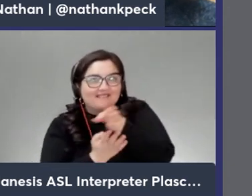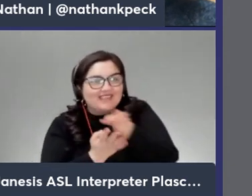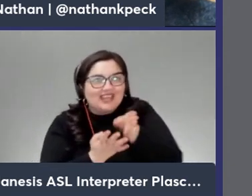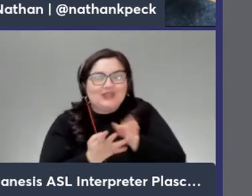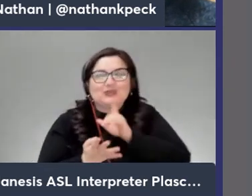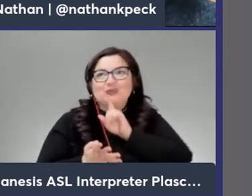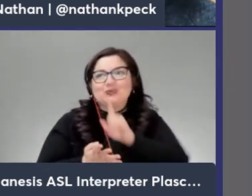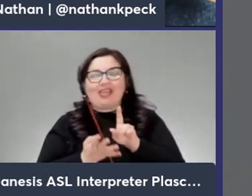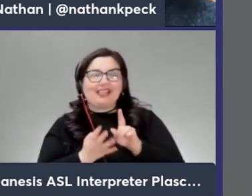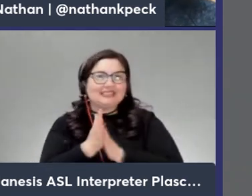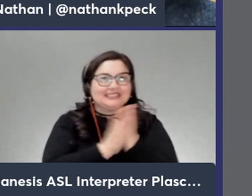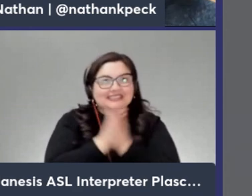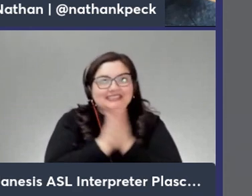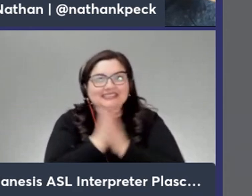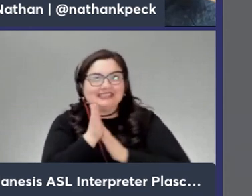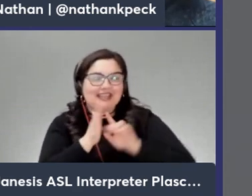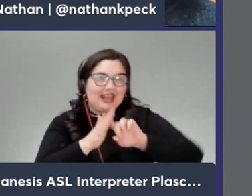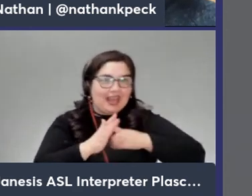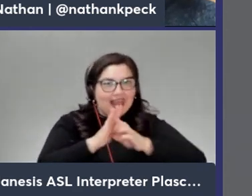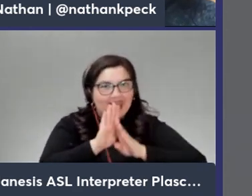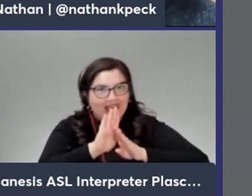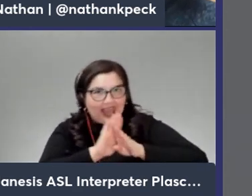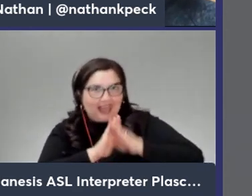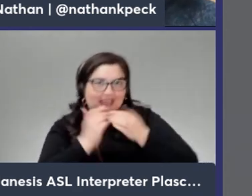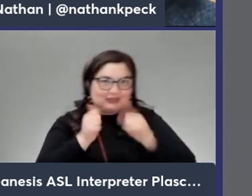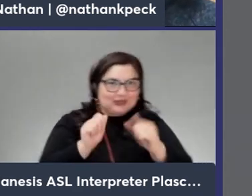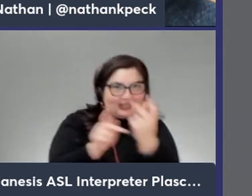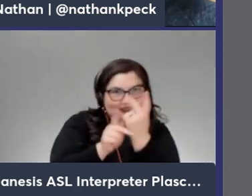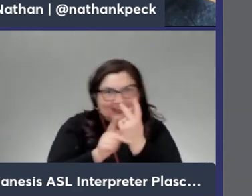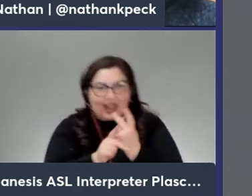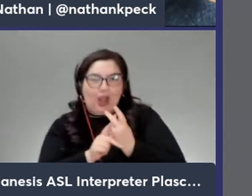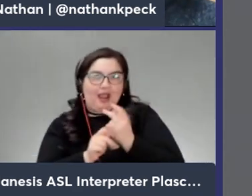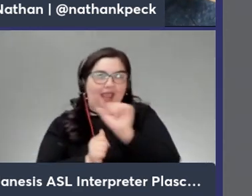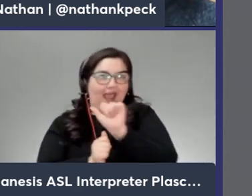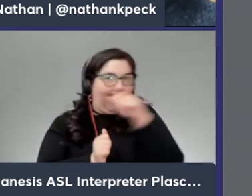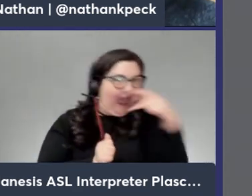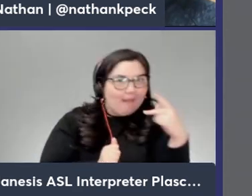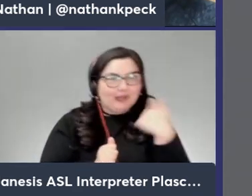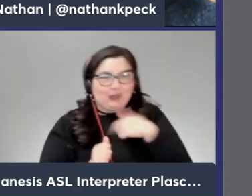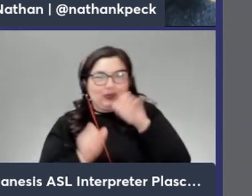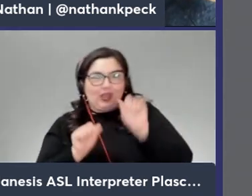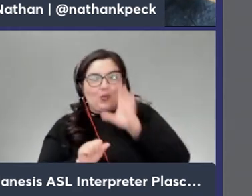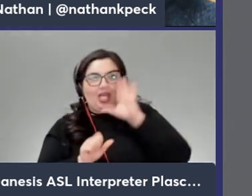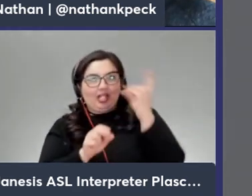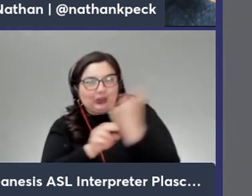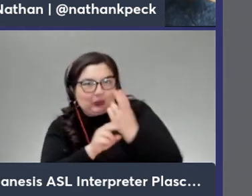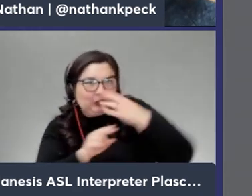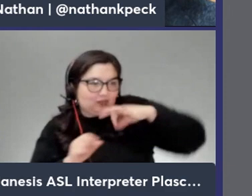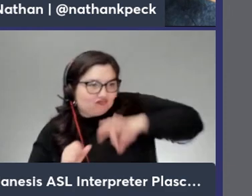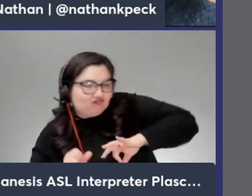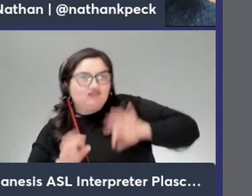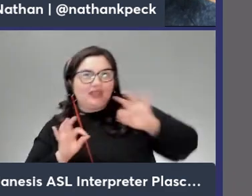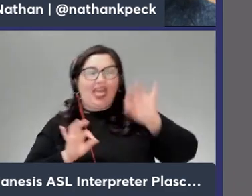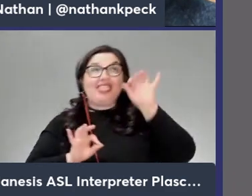and being able to try to figure out what sort of applications will be ultimately useful. And that's a really crazy thing about quantum computing